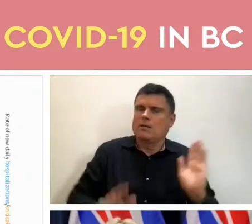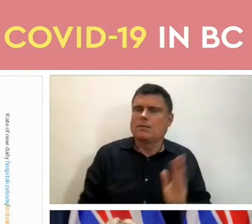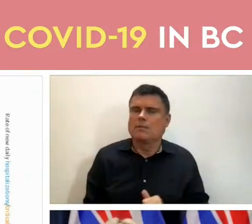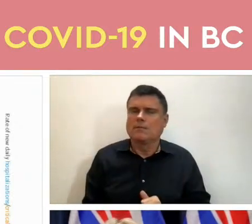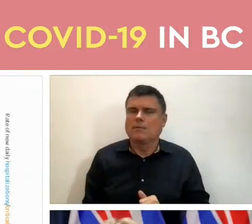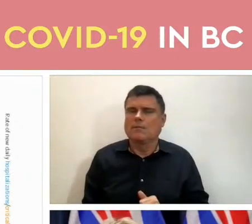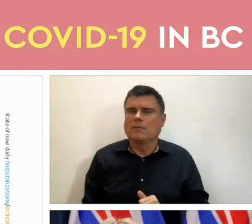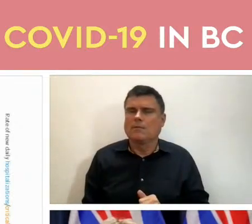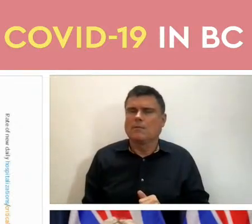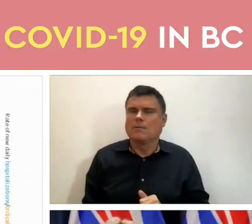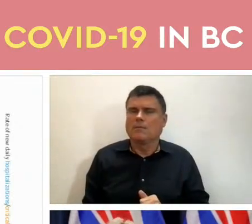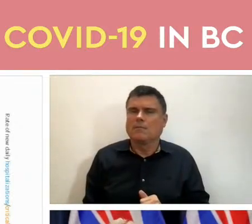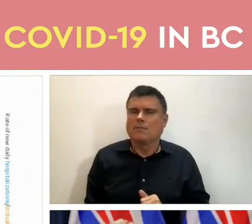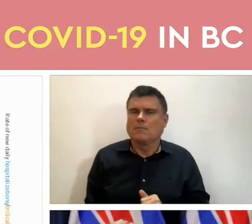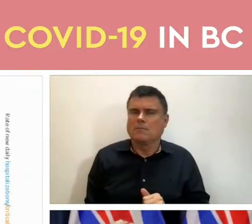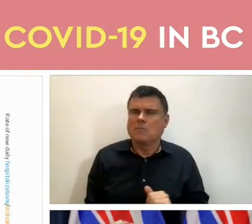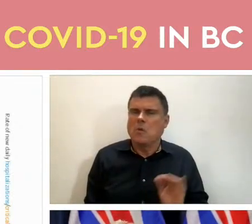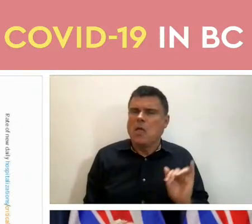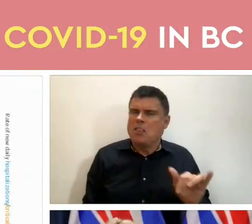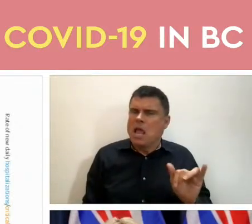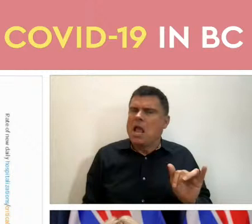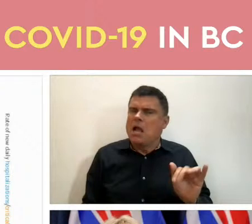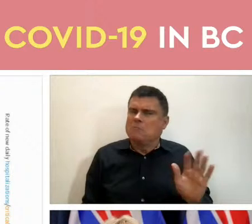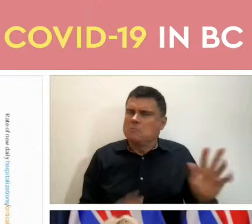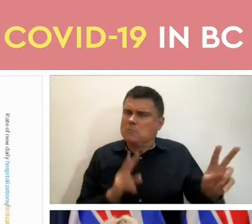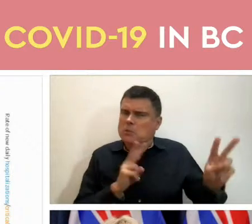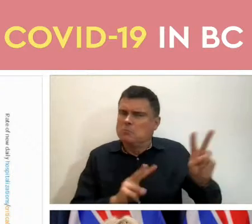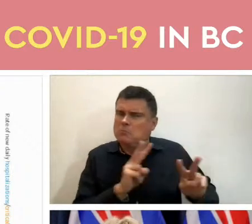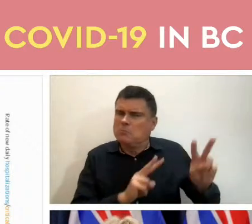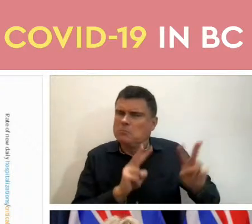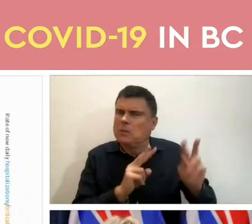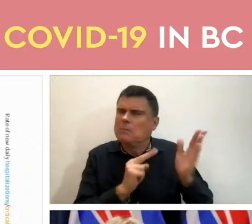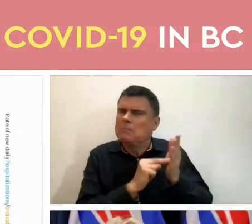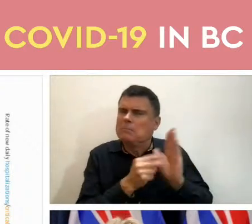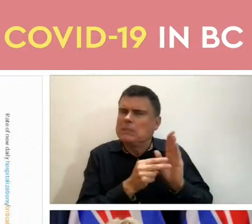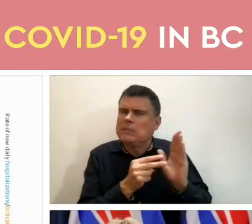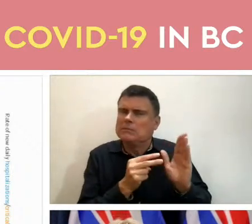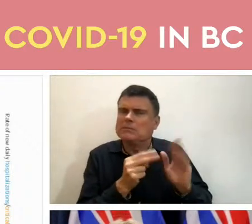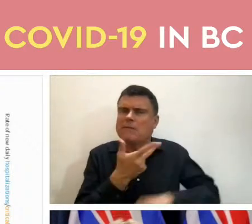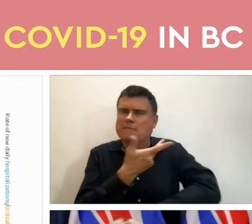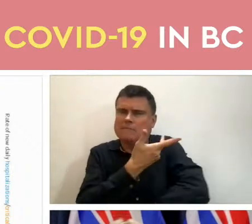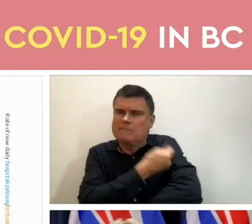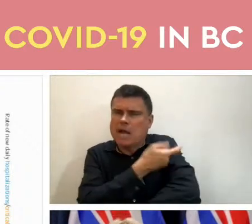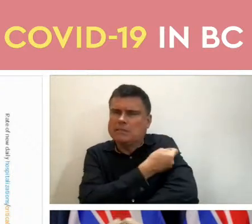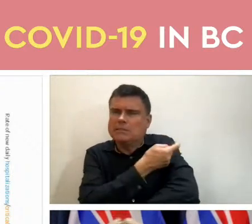This gives us some suggestion of the protection that vaccination gives.